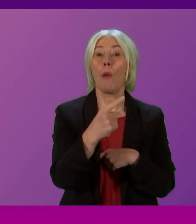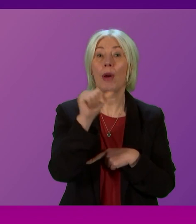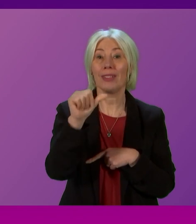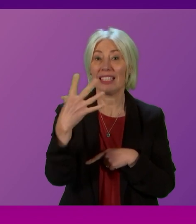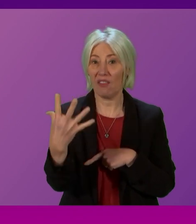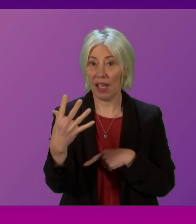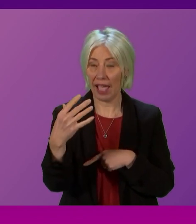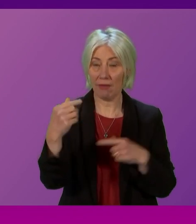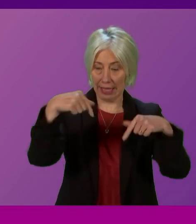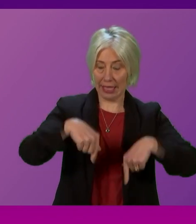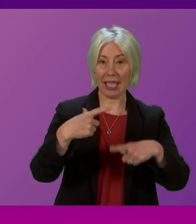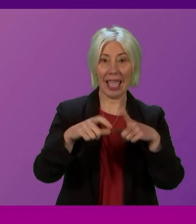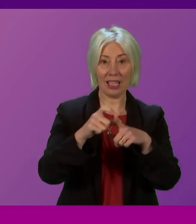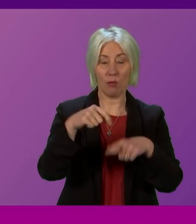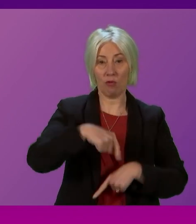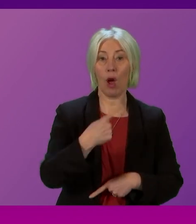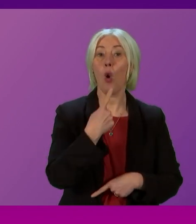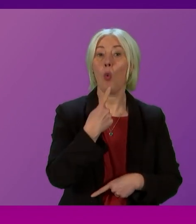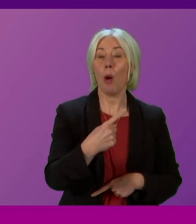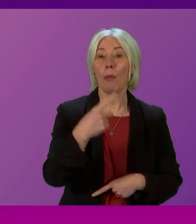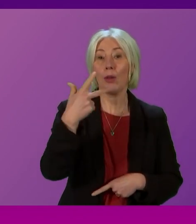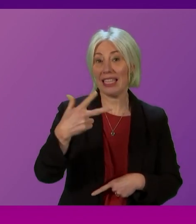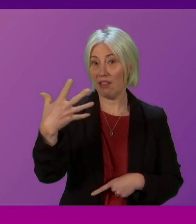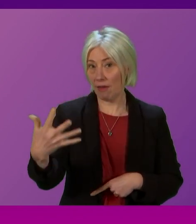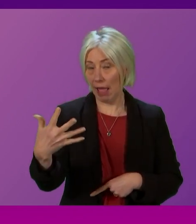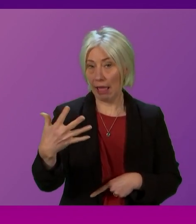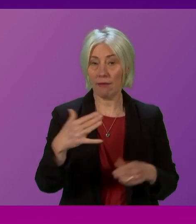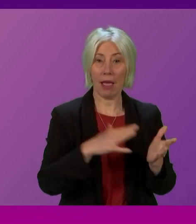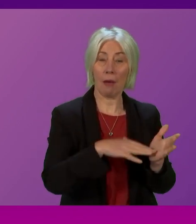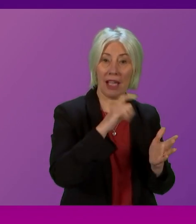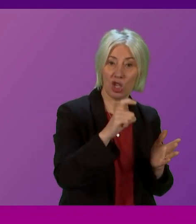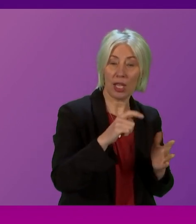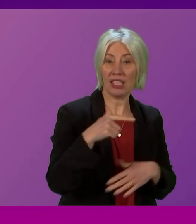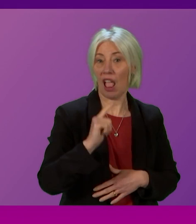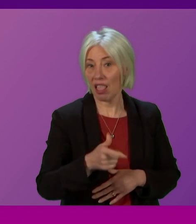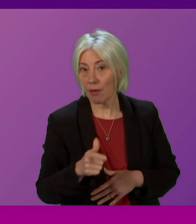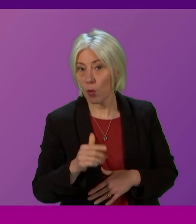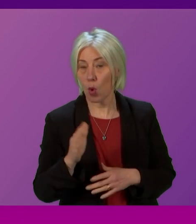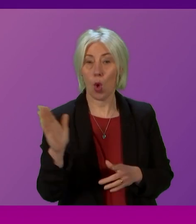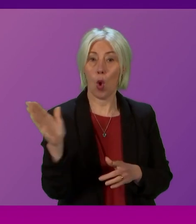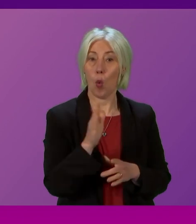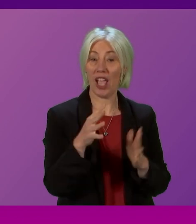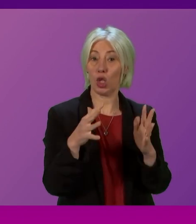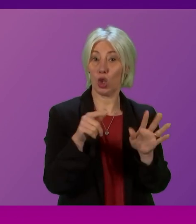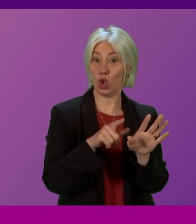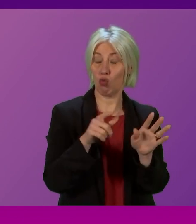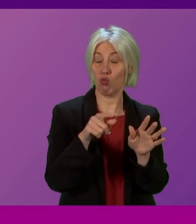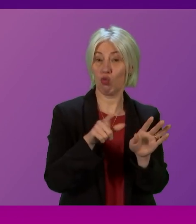In Edinburgh, it is £1.85. In Manchester, Liverpool and West Yorkshire, where Labour mayors have taken control of